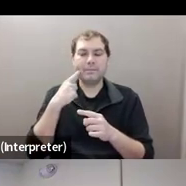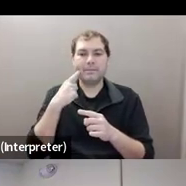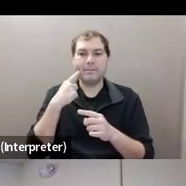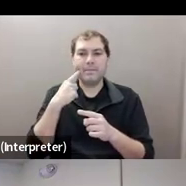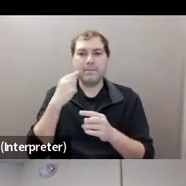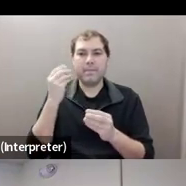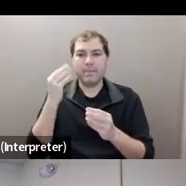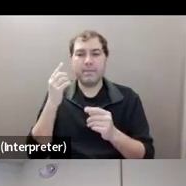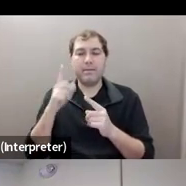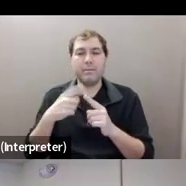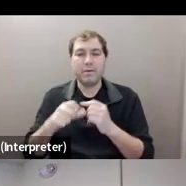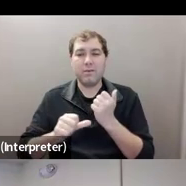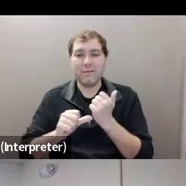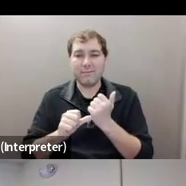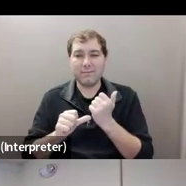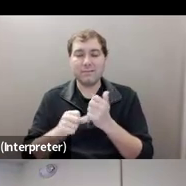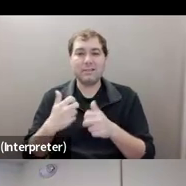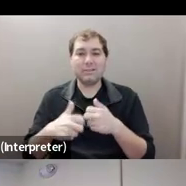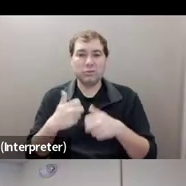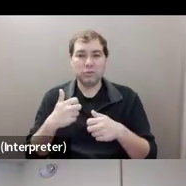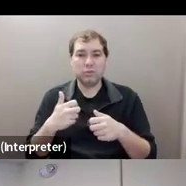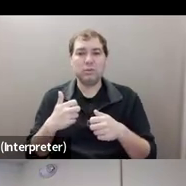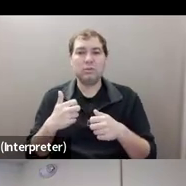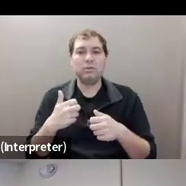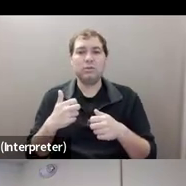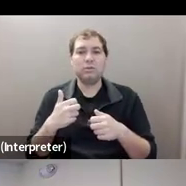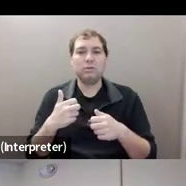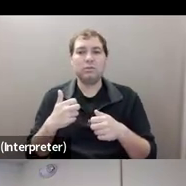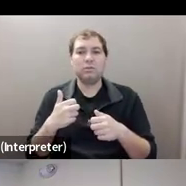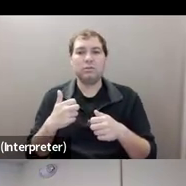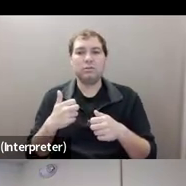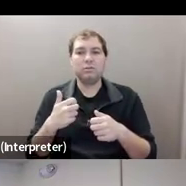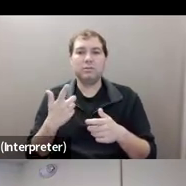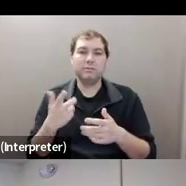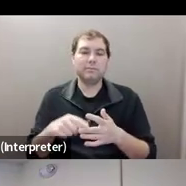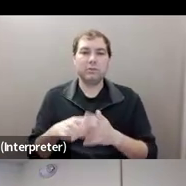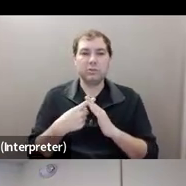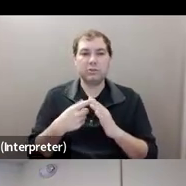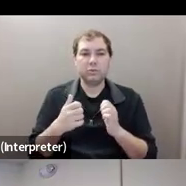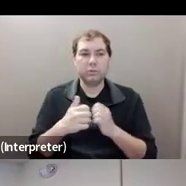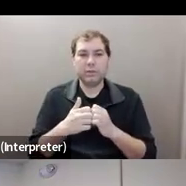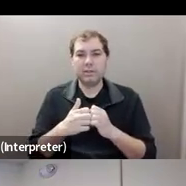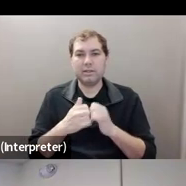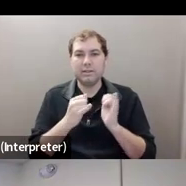17036717673: advocacy issue, and and let's just say it starts with an individual's advocacy.